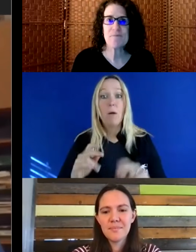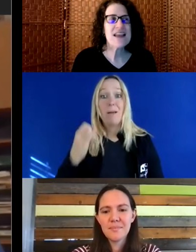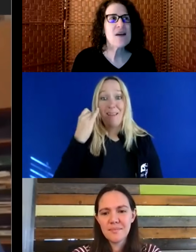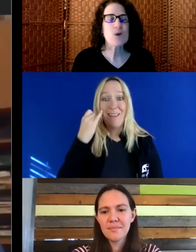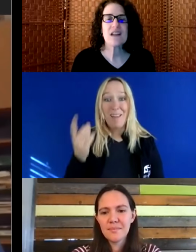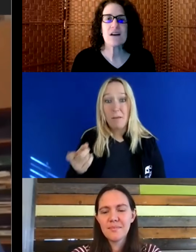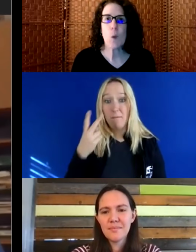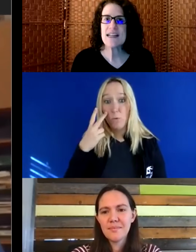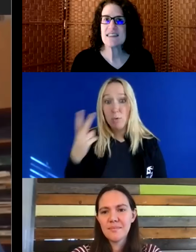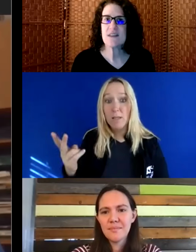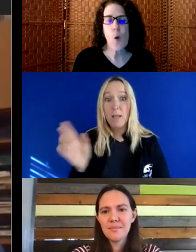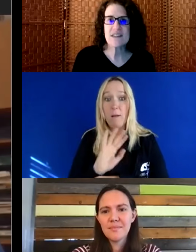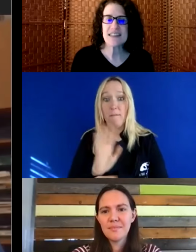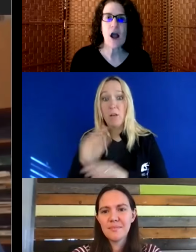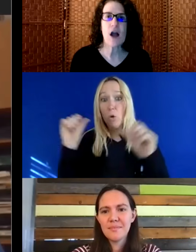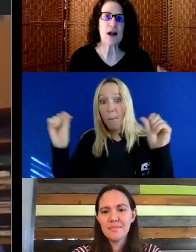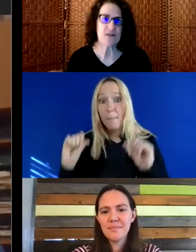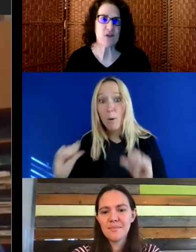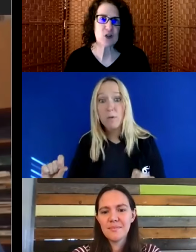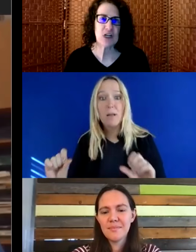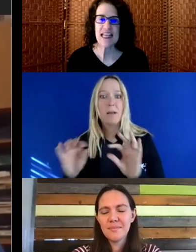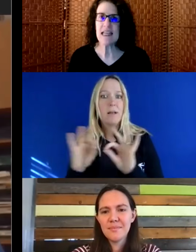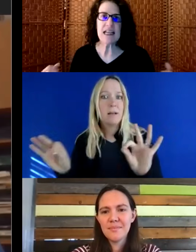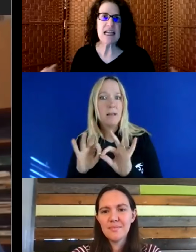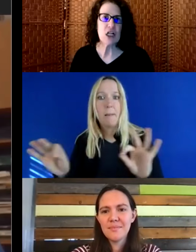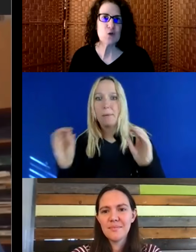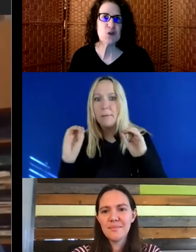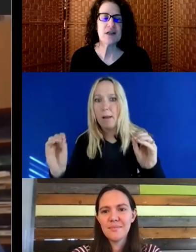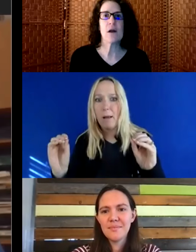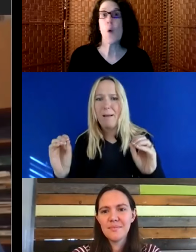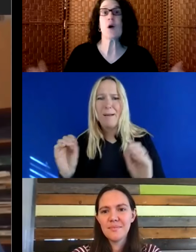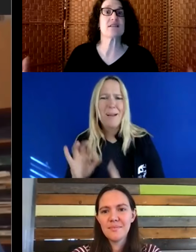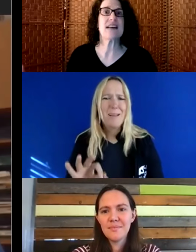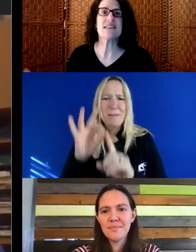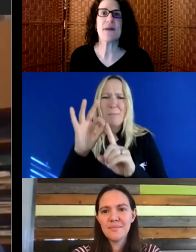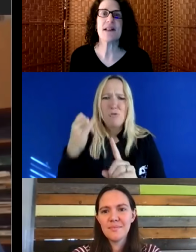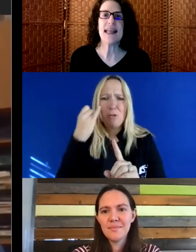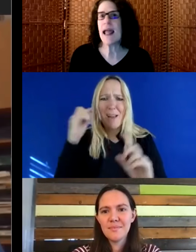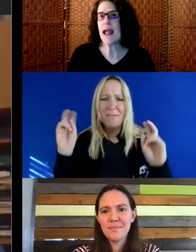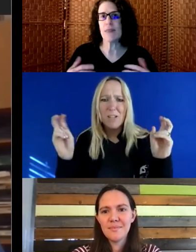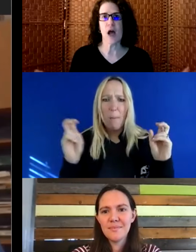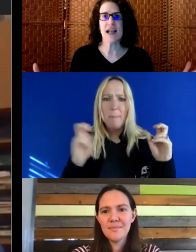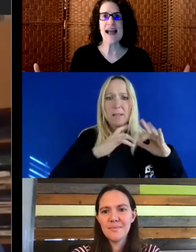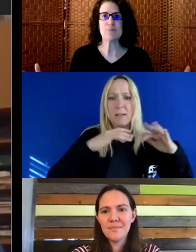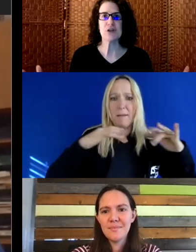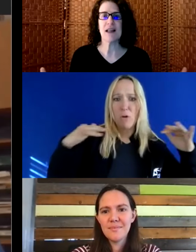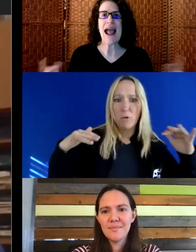What's annoying is the ones that talk about diversity, inclusion, or accessibility, and are not captioned.